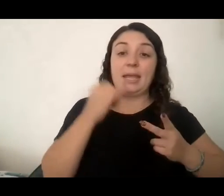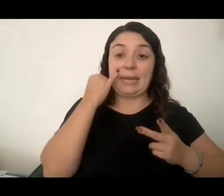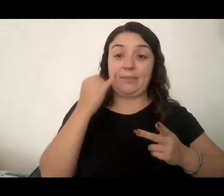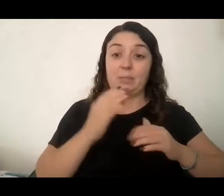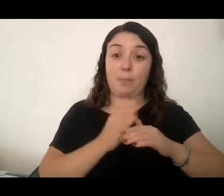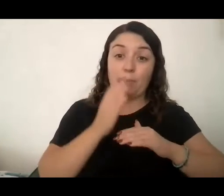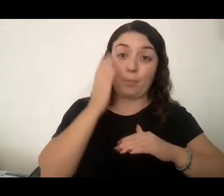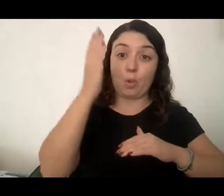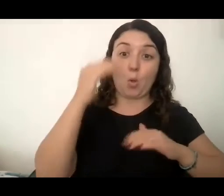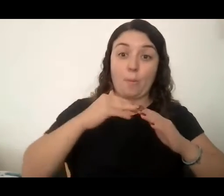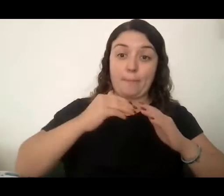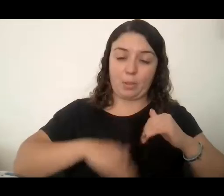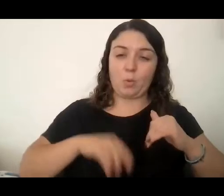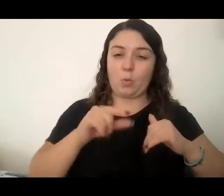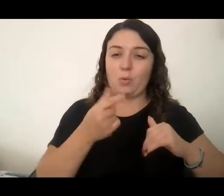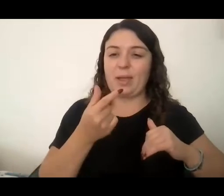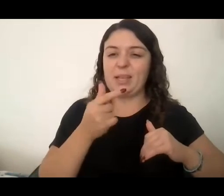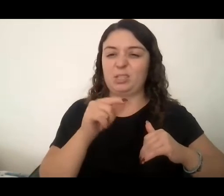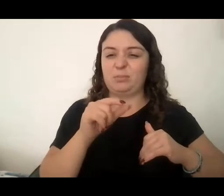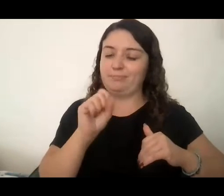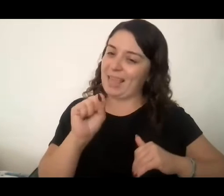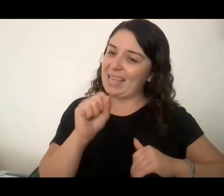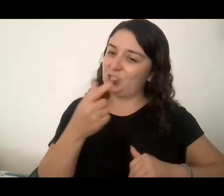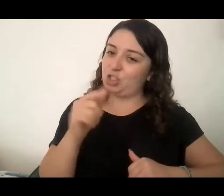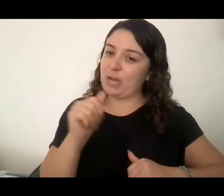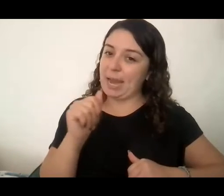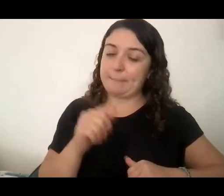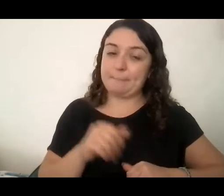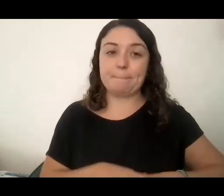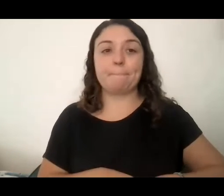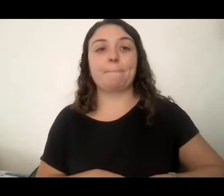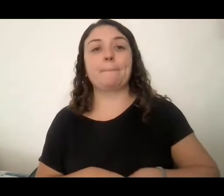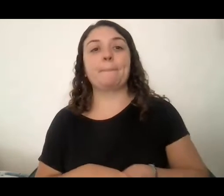this work review to figure out what phase you are in and if you are due your SSDI or not